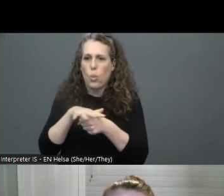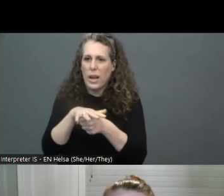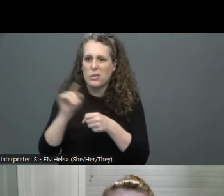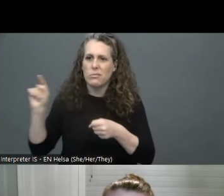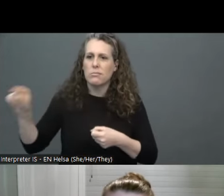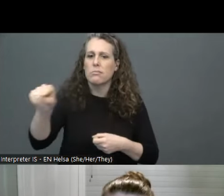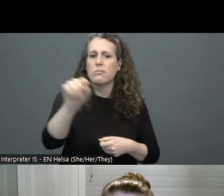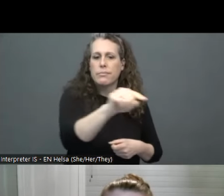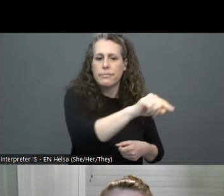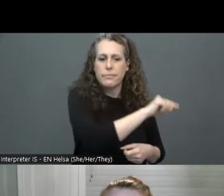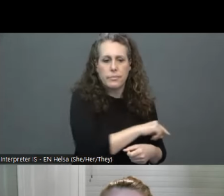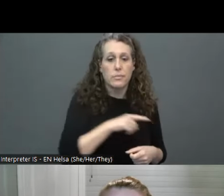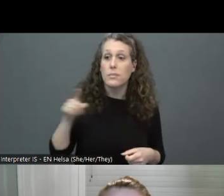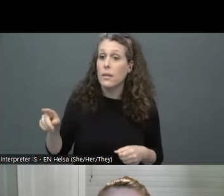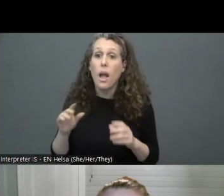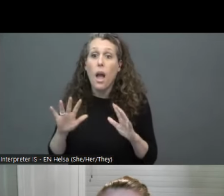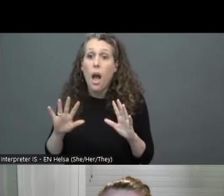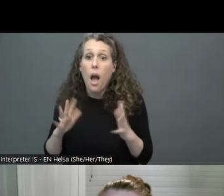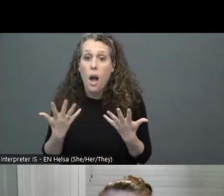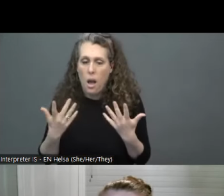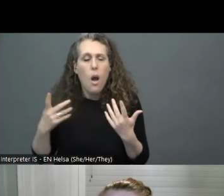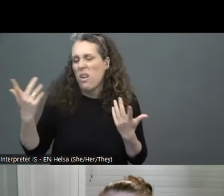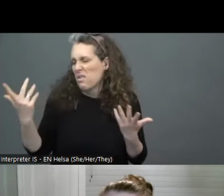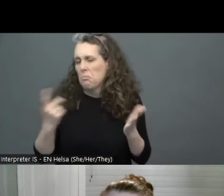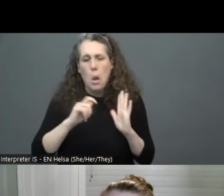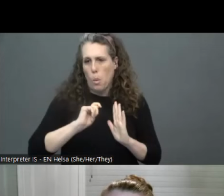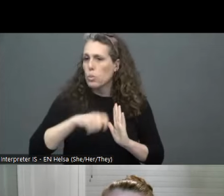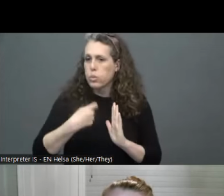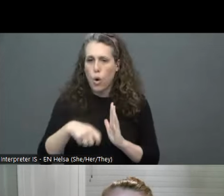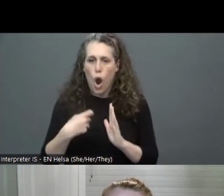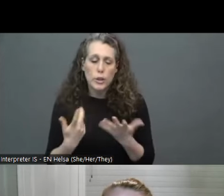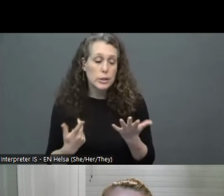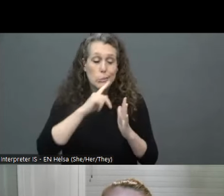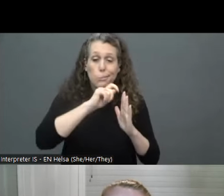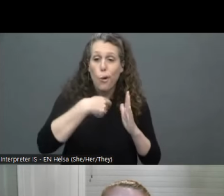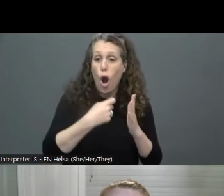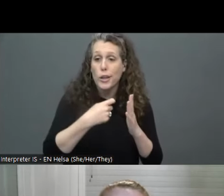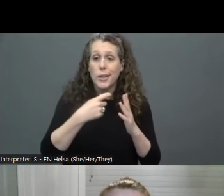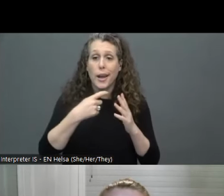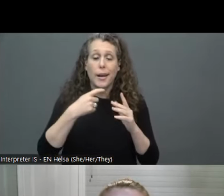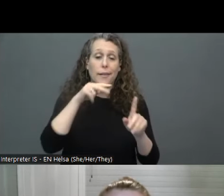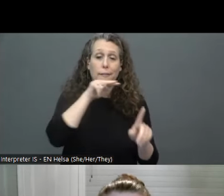a range of projects that use a combination of different techniques, among which training at